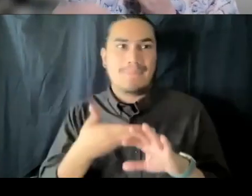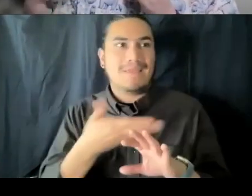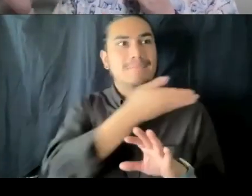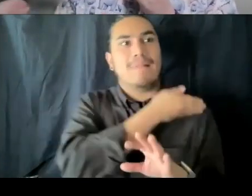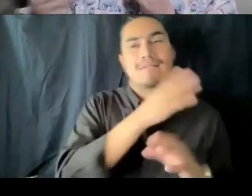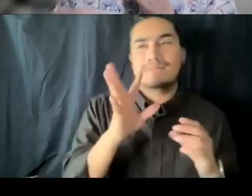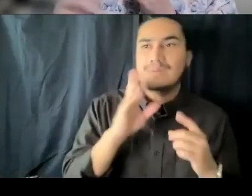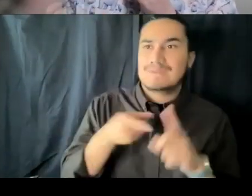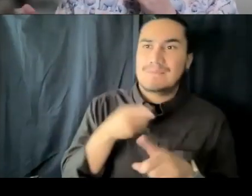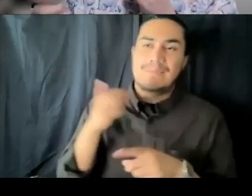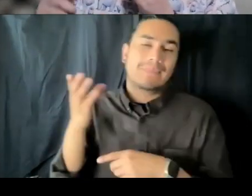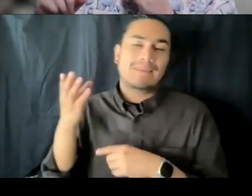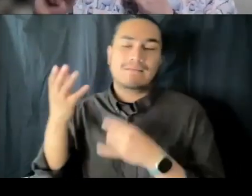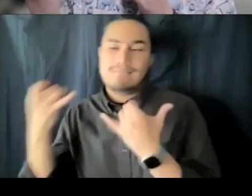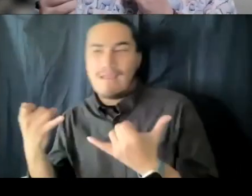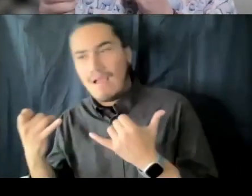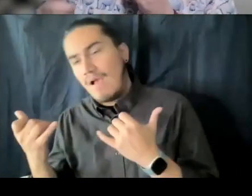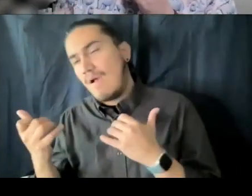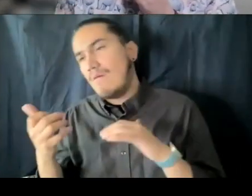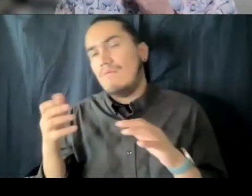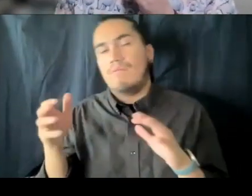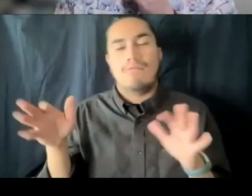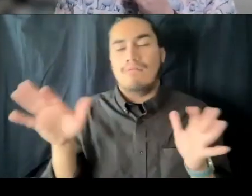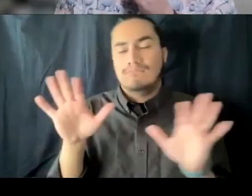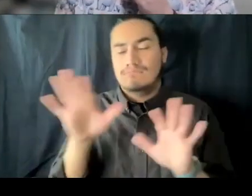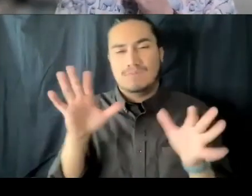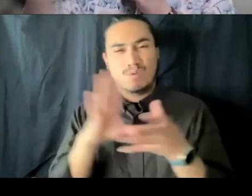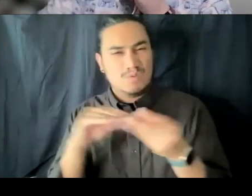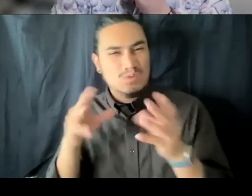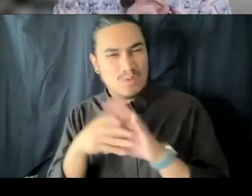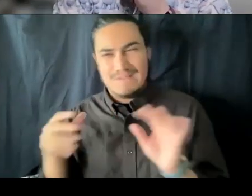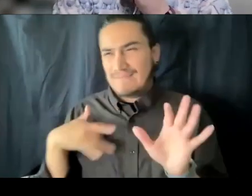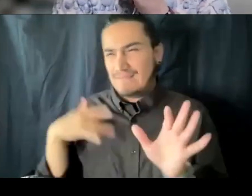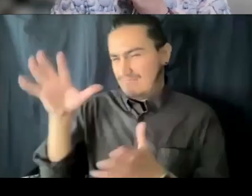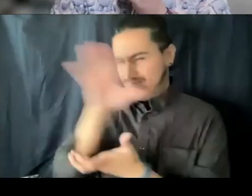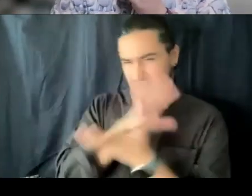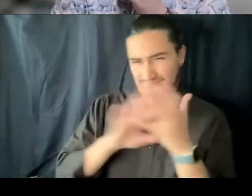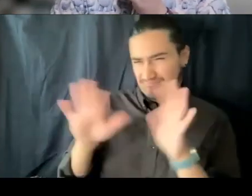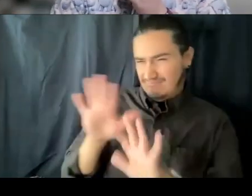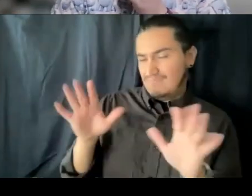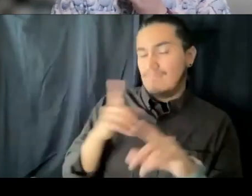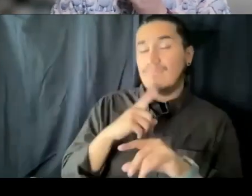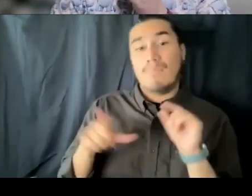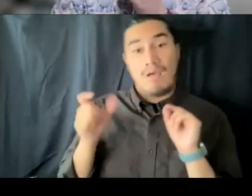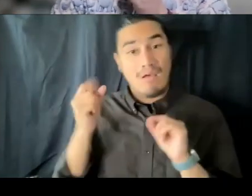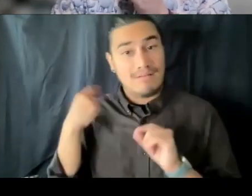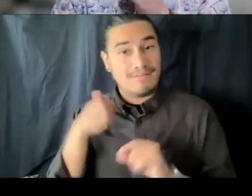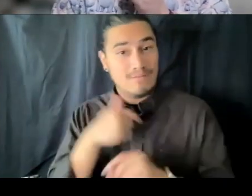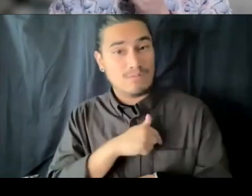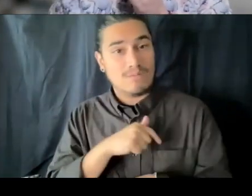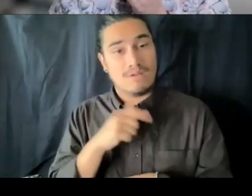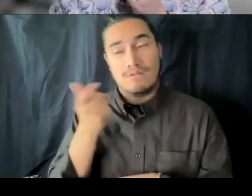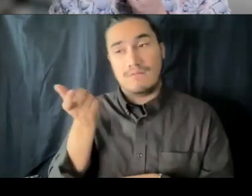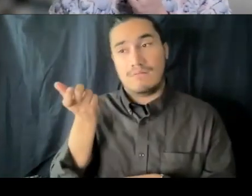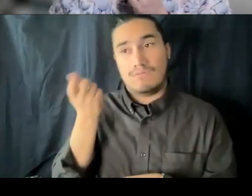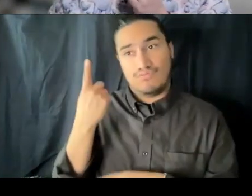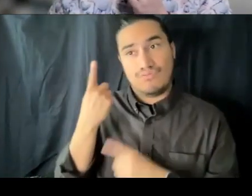And so for outsiders stories make it more confusing, but if you understand it could be related to trauma, that can be really helpful.